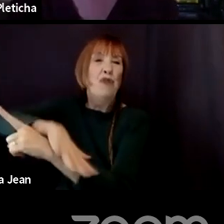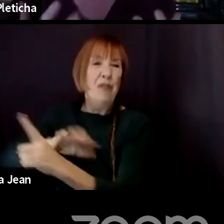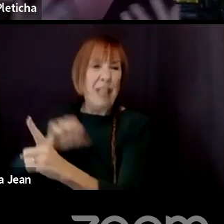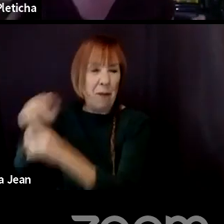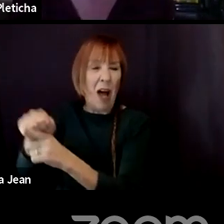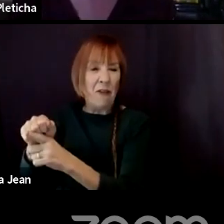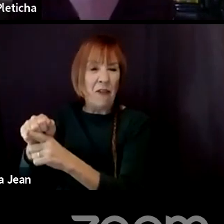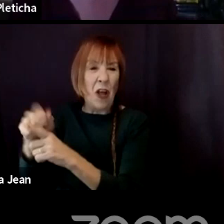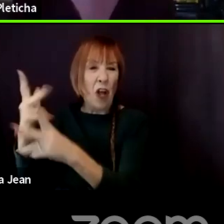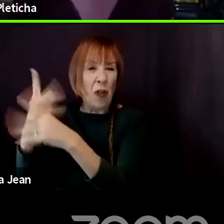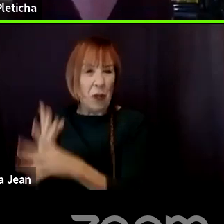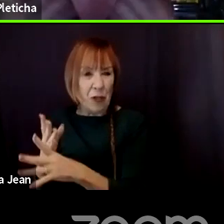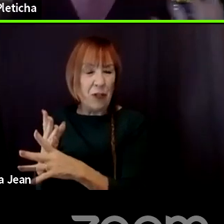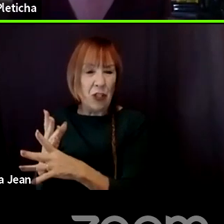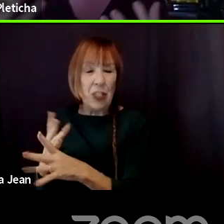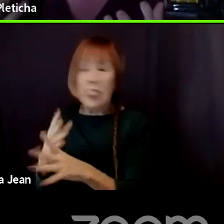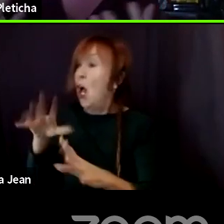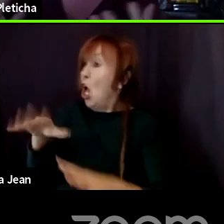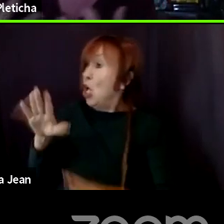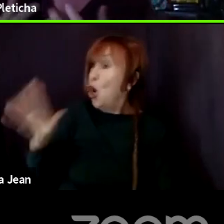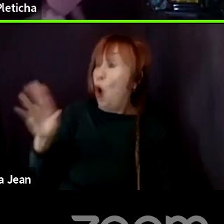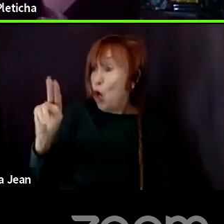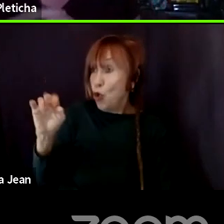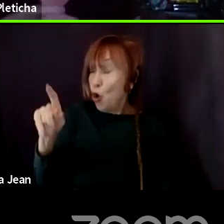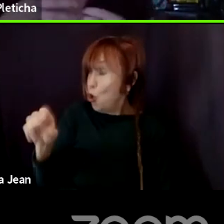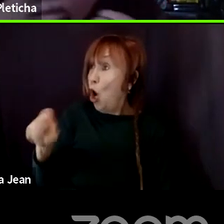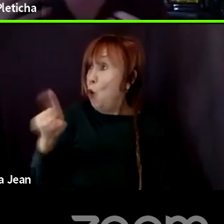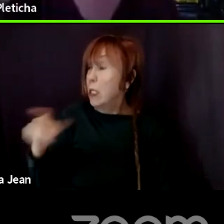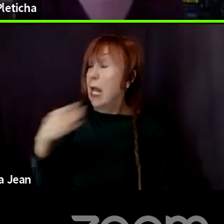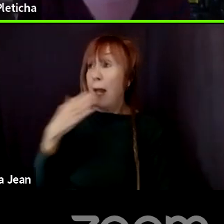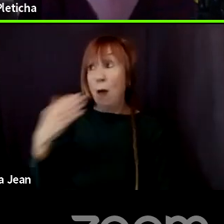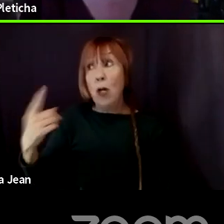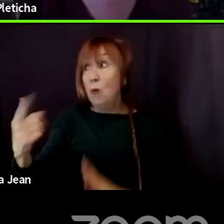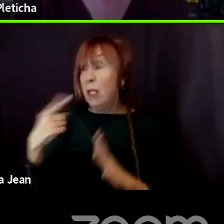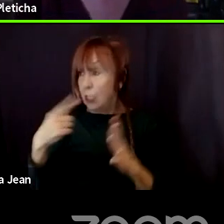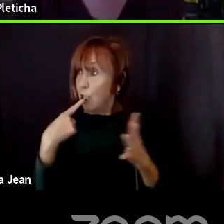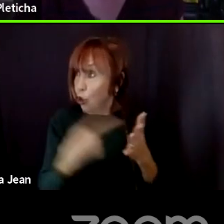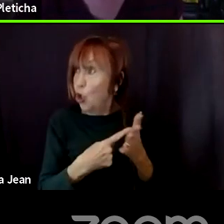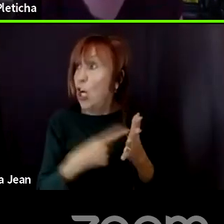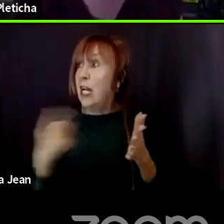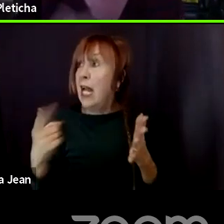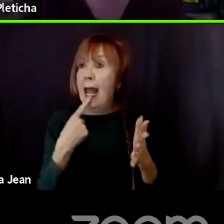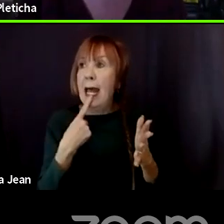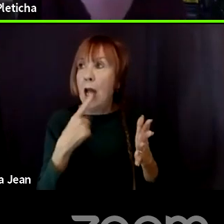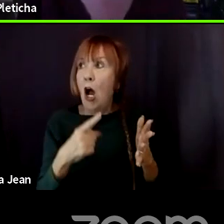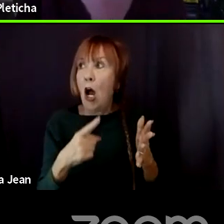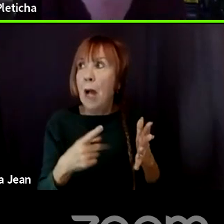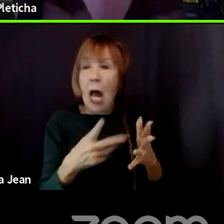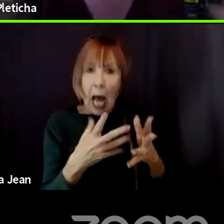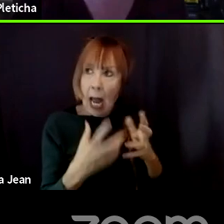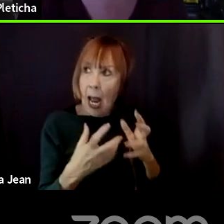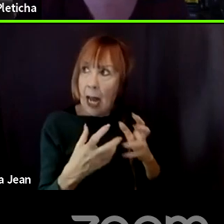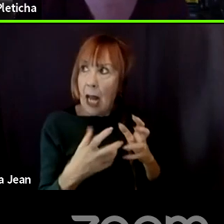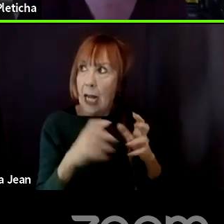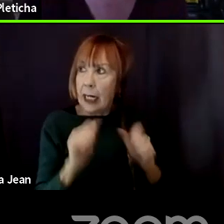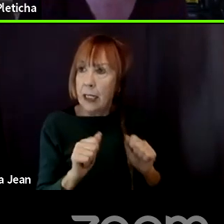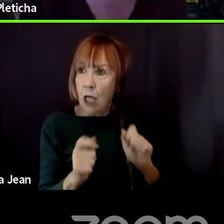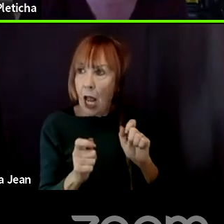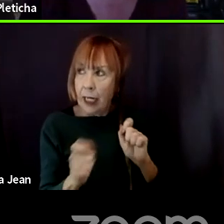they just want to be heard and if you can understand where they're coming from or I mean it's the old phrase,